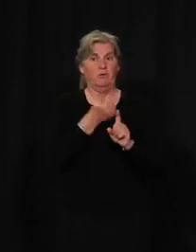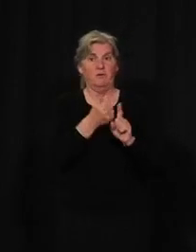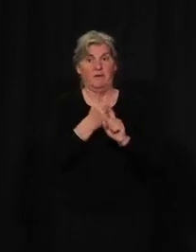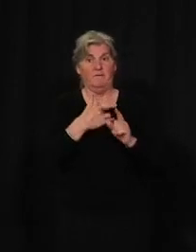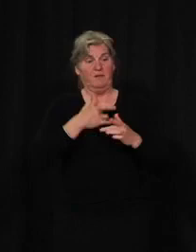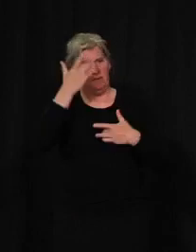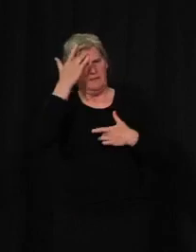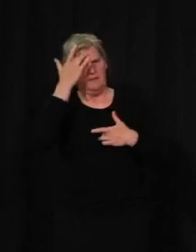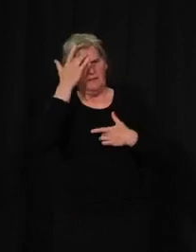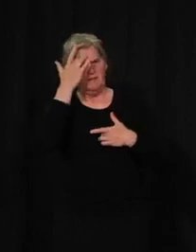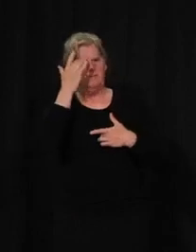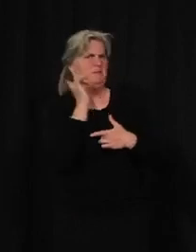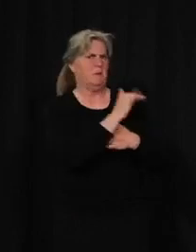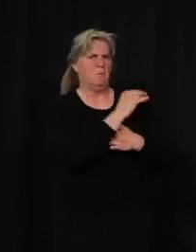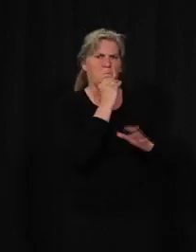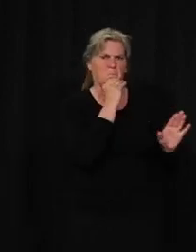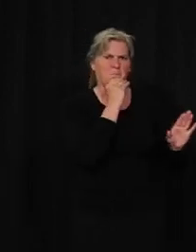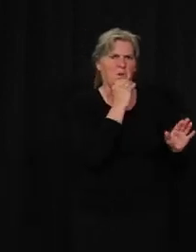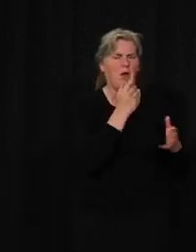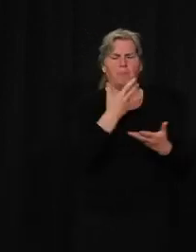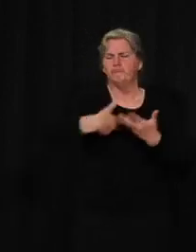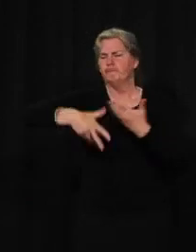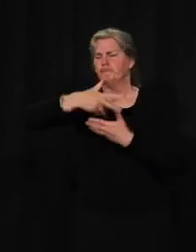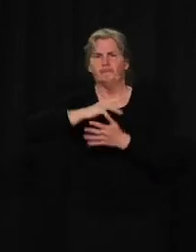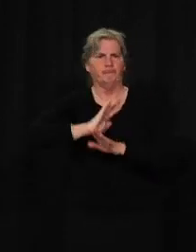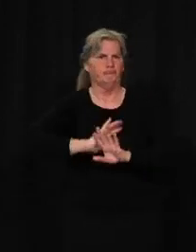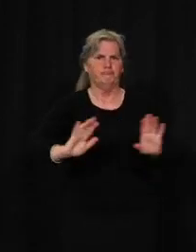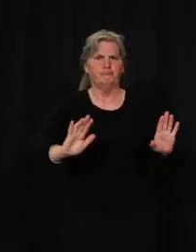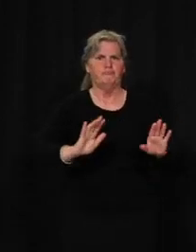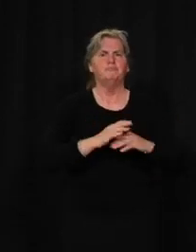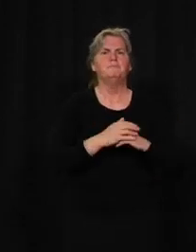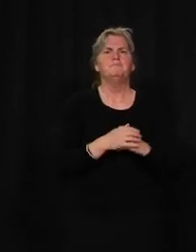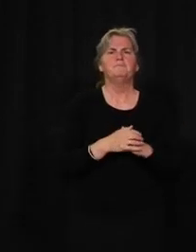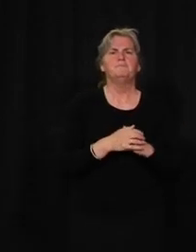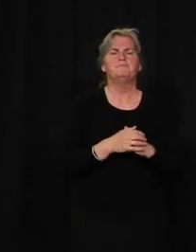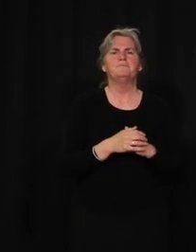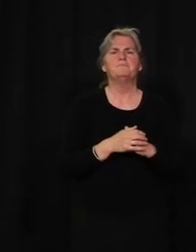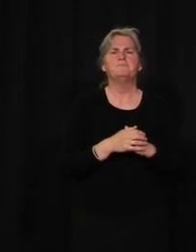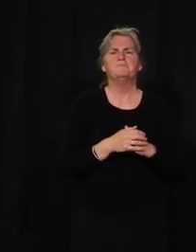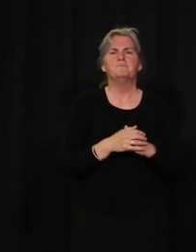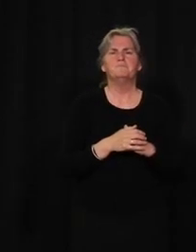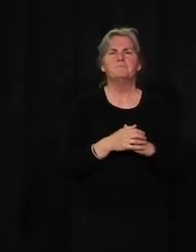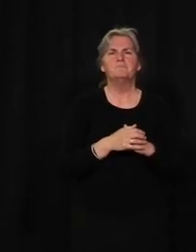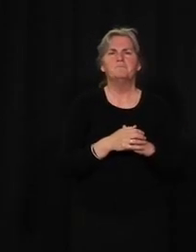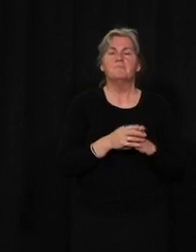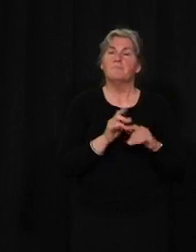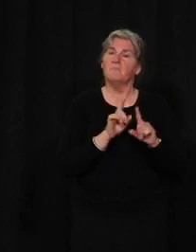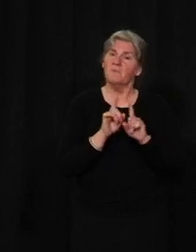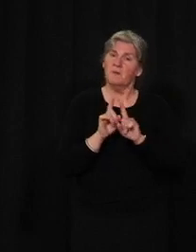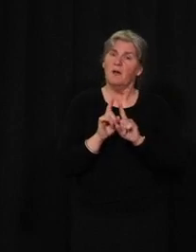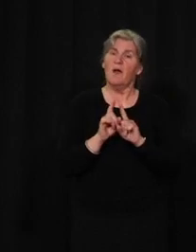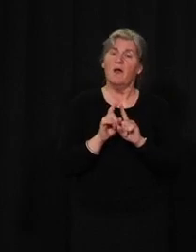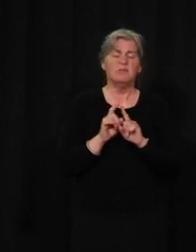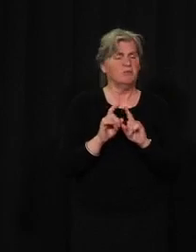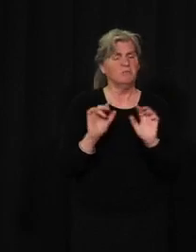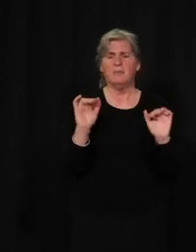home. And keeping the gatherings small